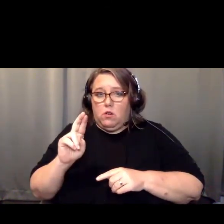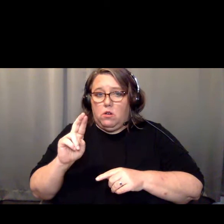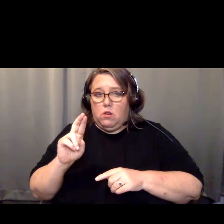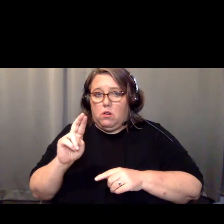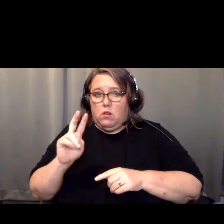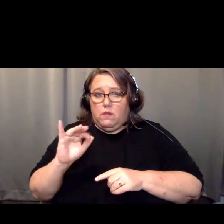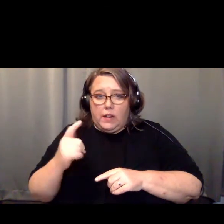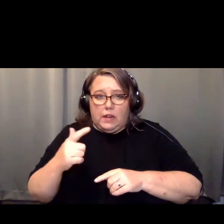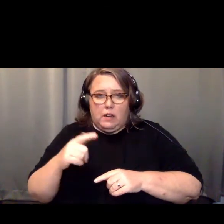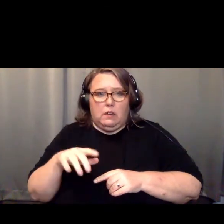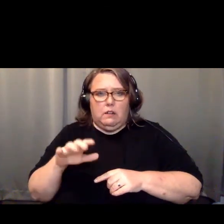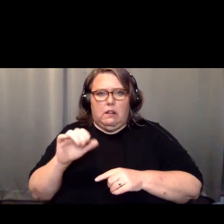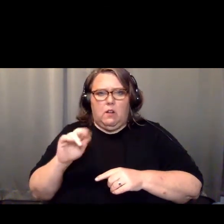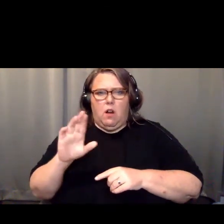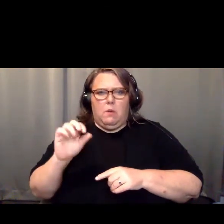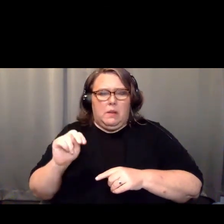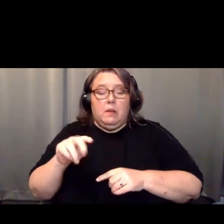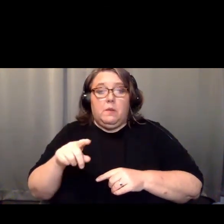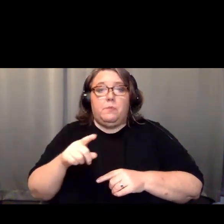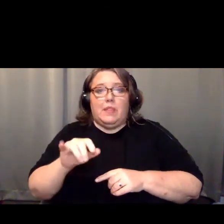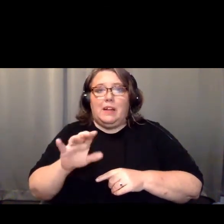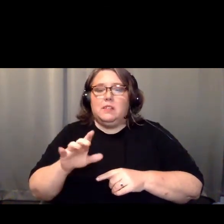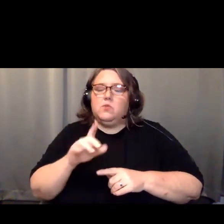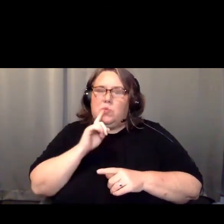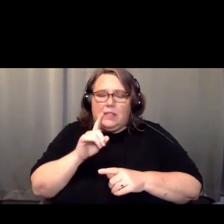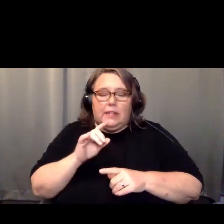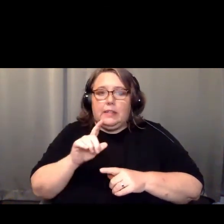which is essentially making sure that a client,